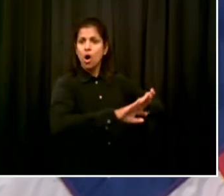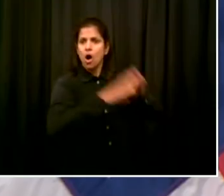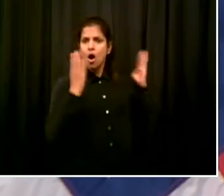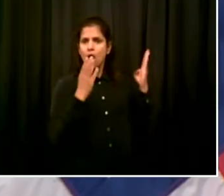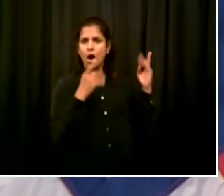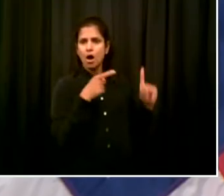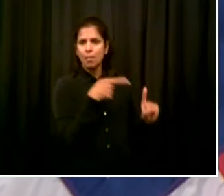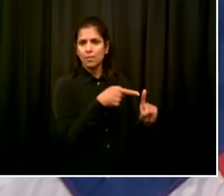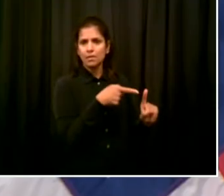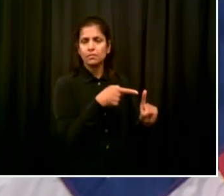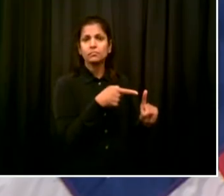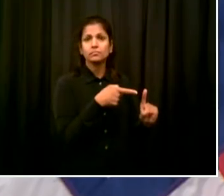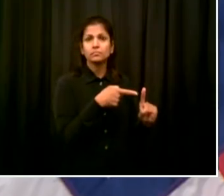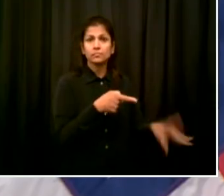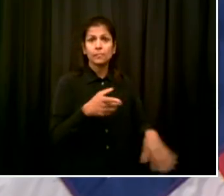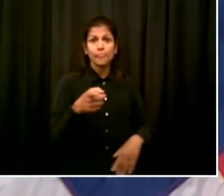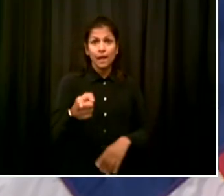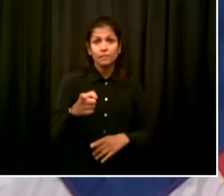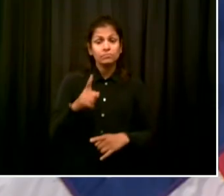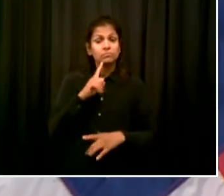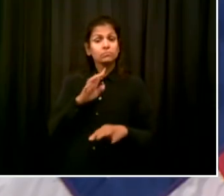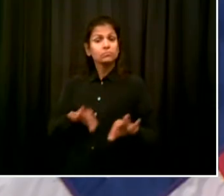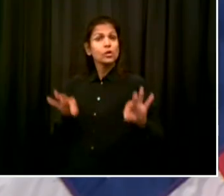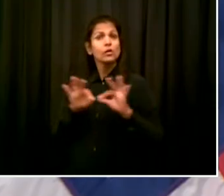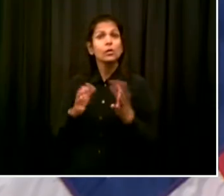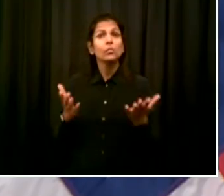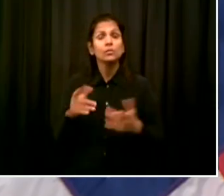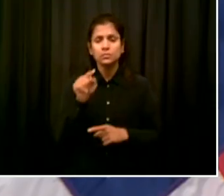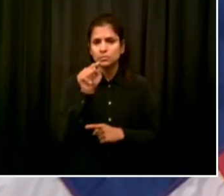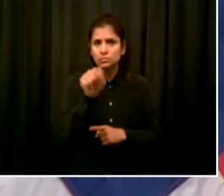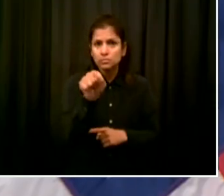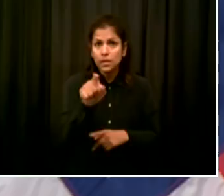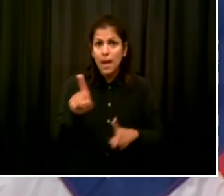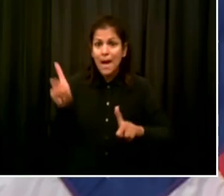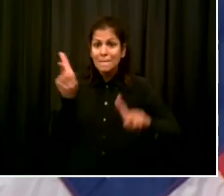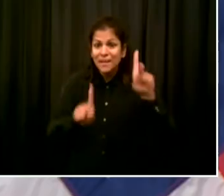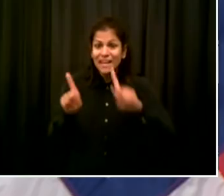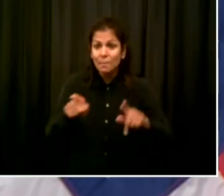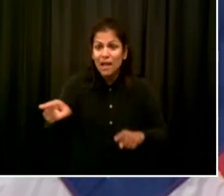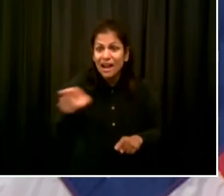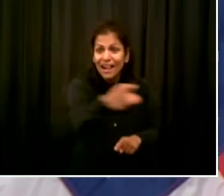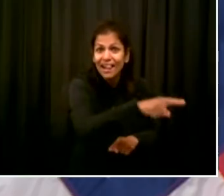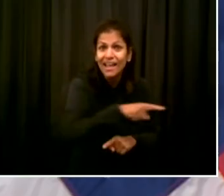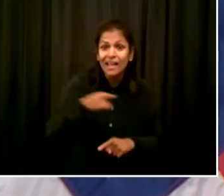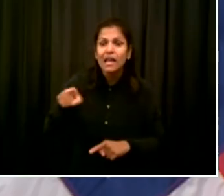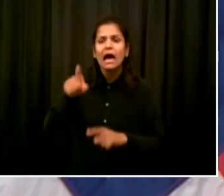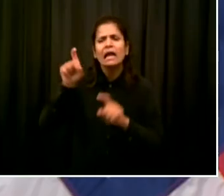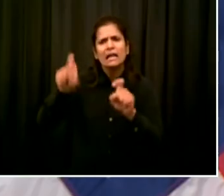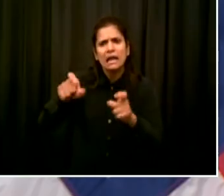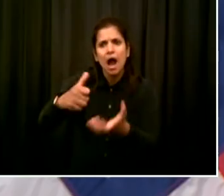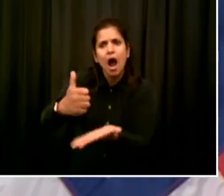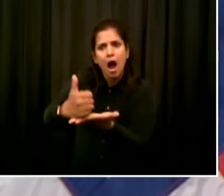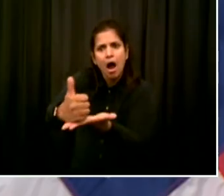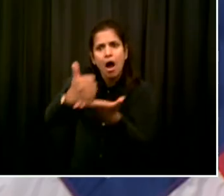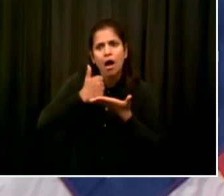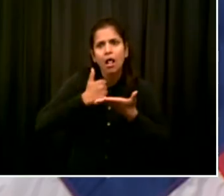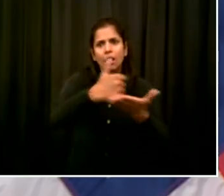NEED NEW YORKERS HELP . WHEN YOU GET ATHT RAGN D JURY SUBPOENA, WHEN IT FINALLY COMES IN THE MAL,I WNEE ED